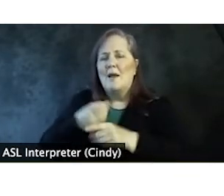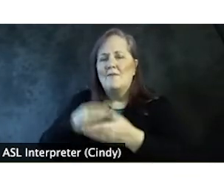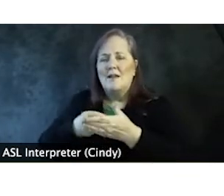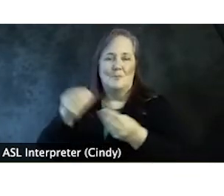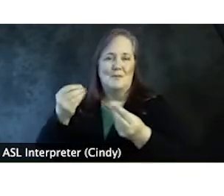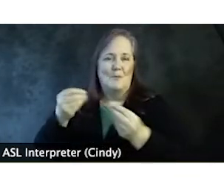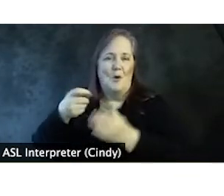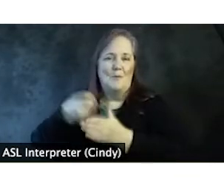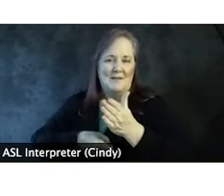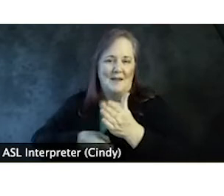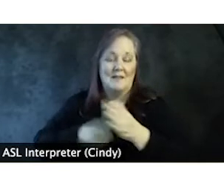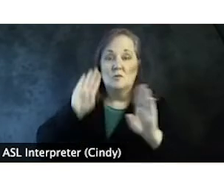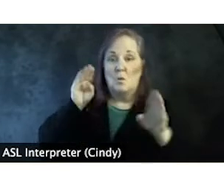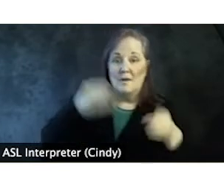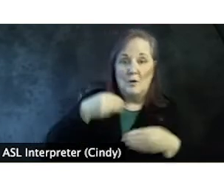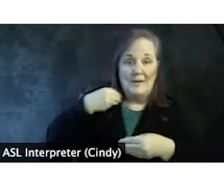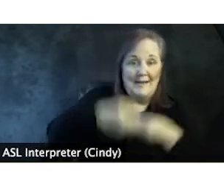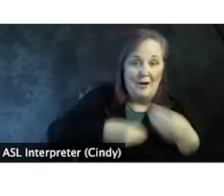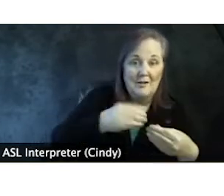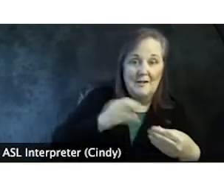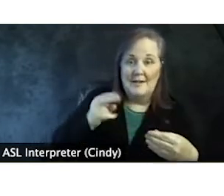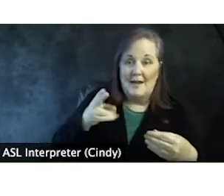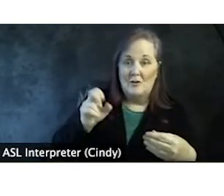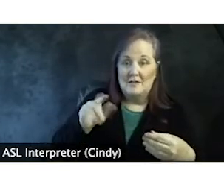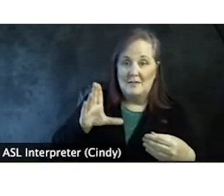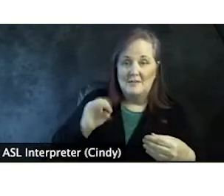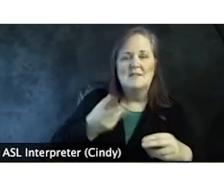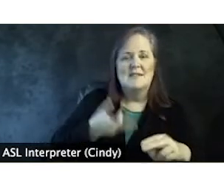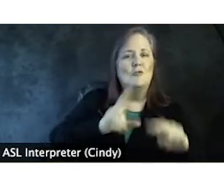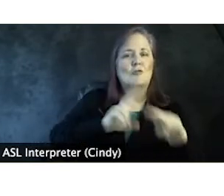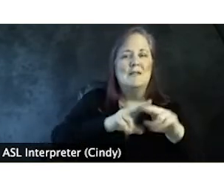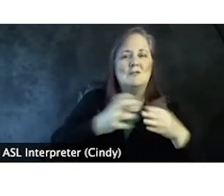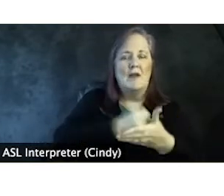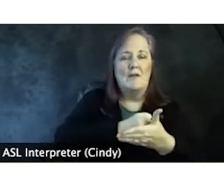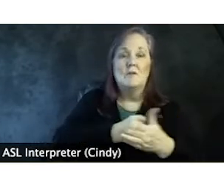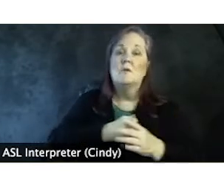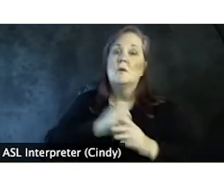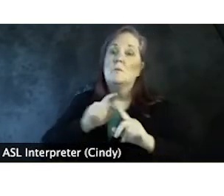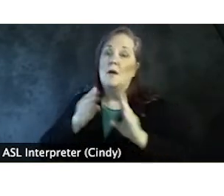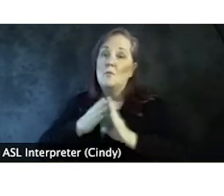We have endorsements by business organizations, labor organizations, the governor,